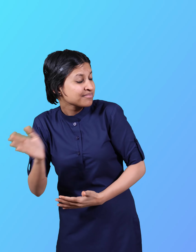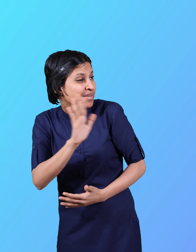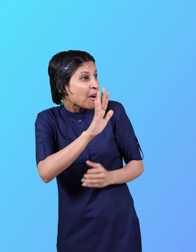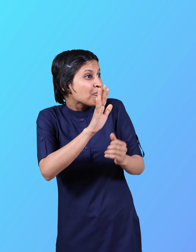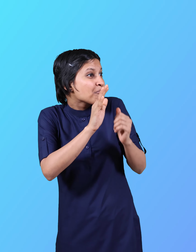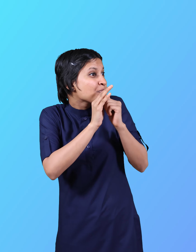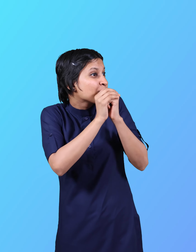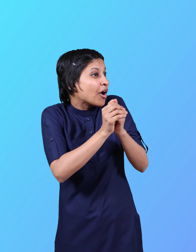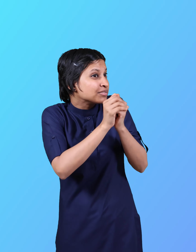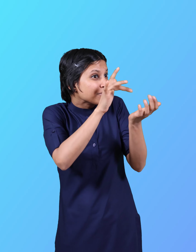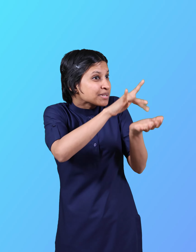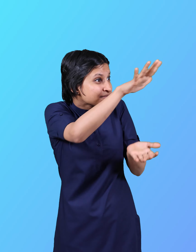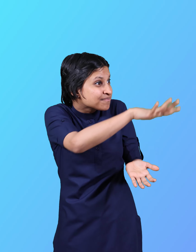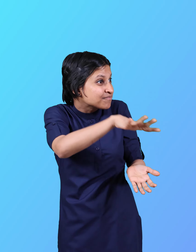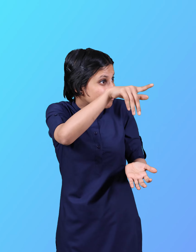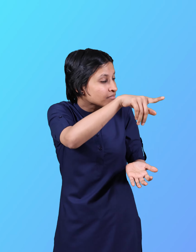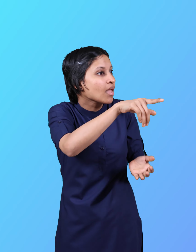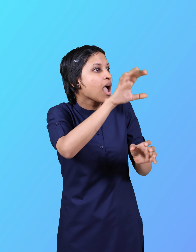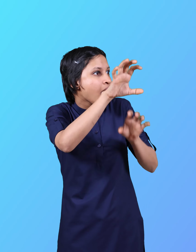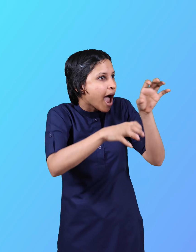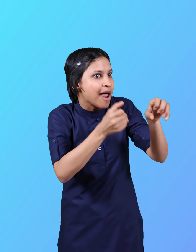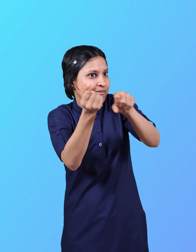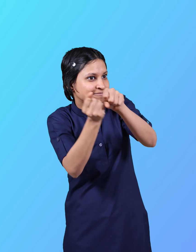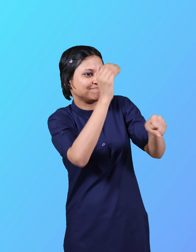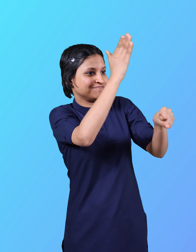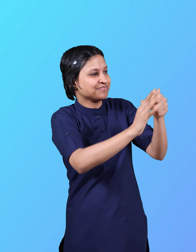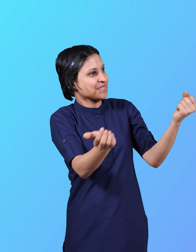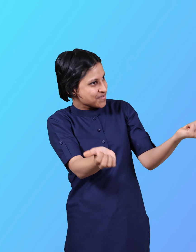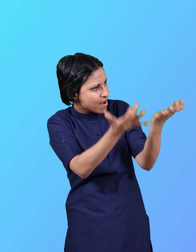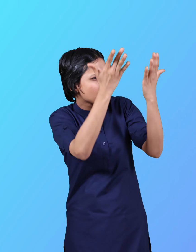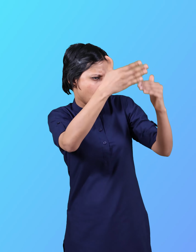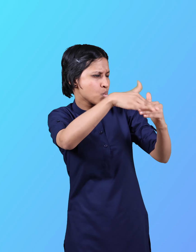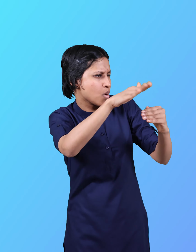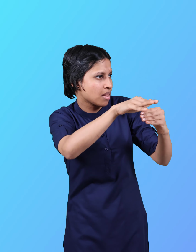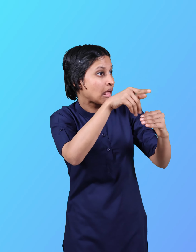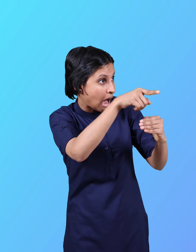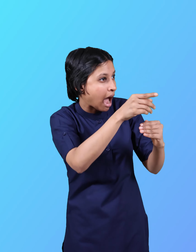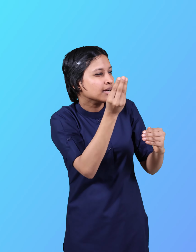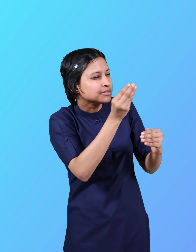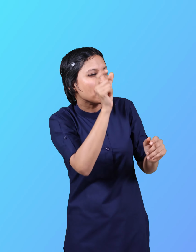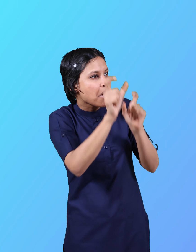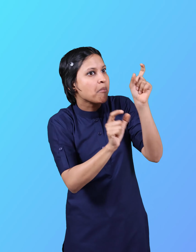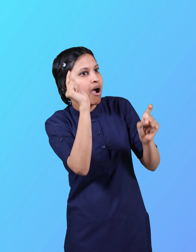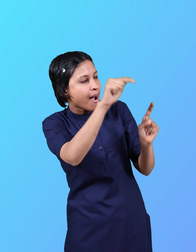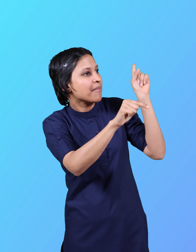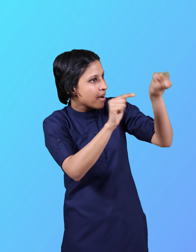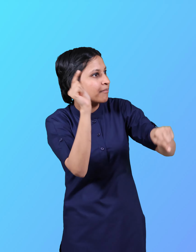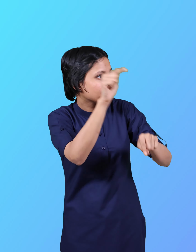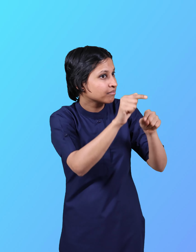He came to our town today. Some people are meeting together for a sacrifice at the place of worship.